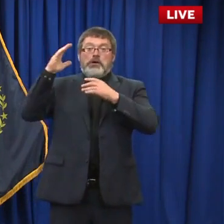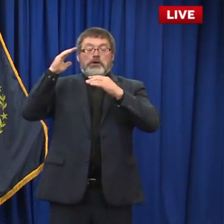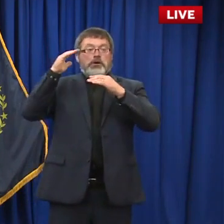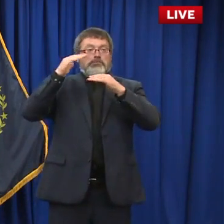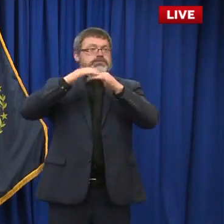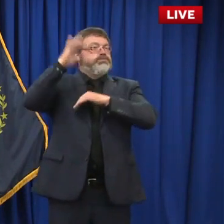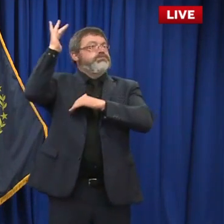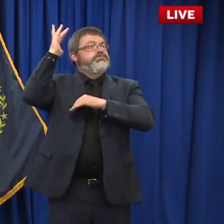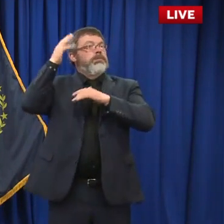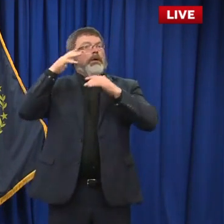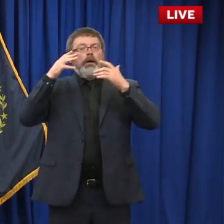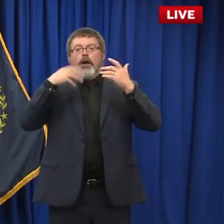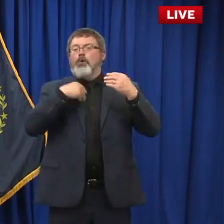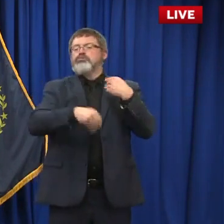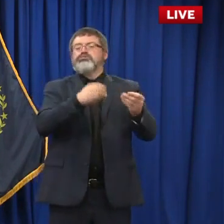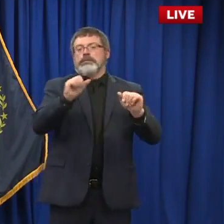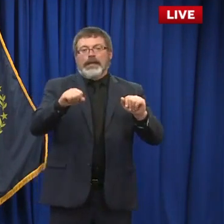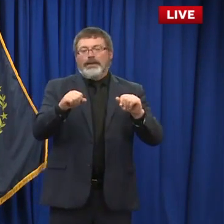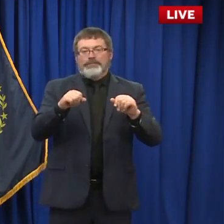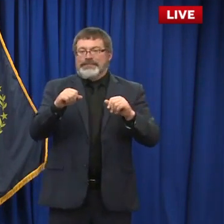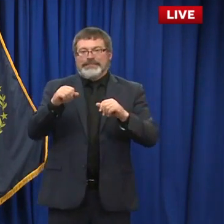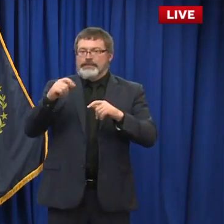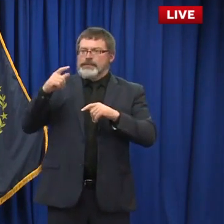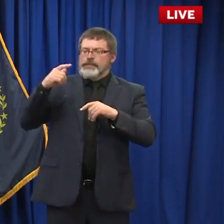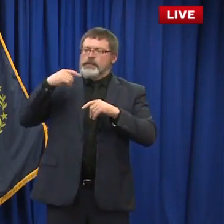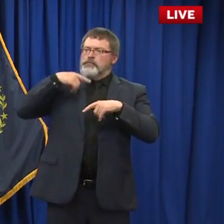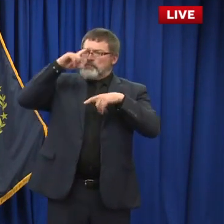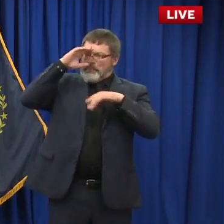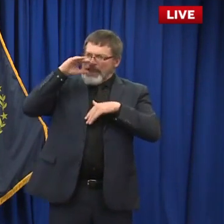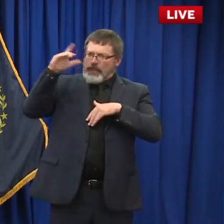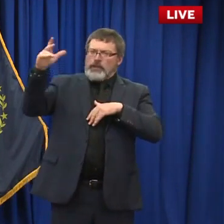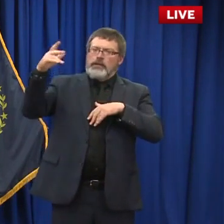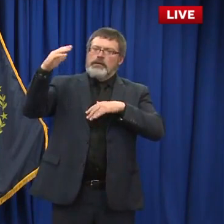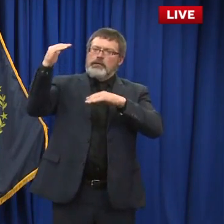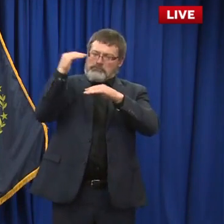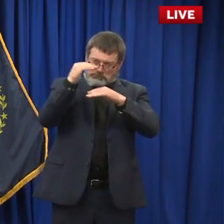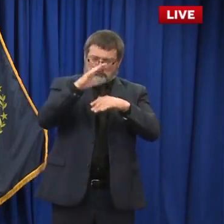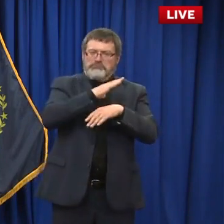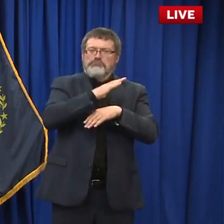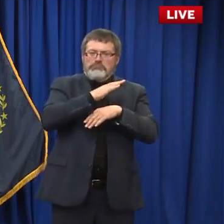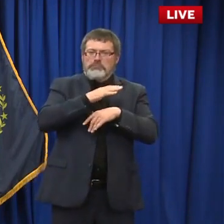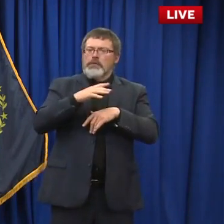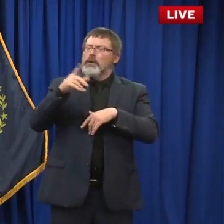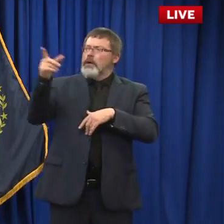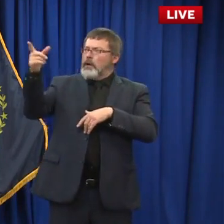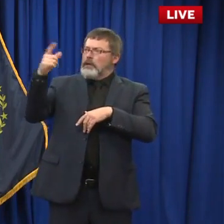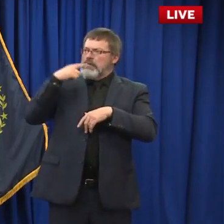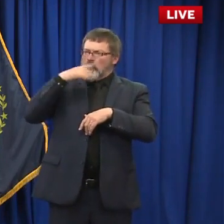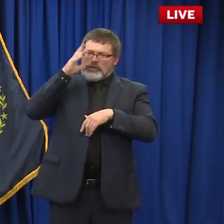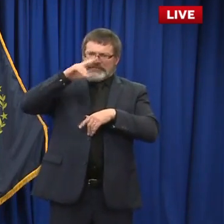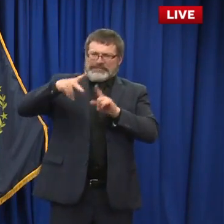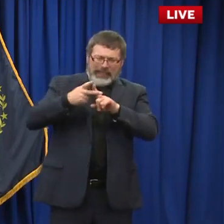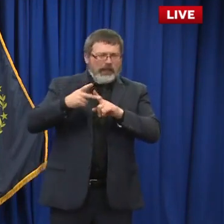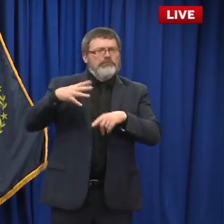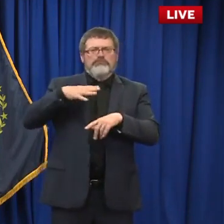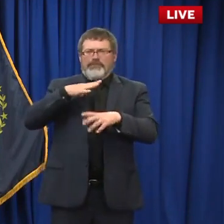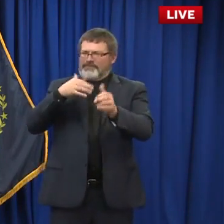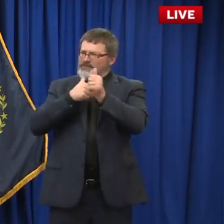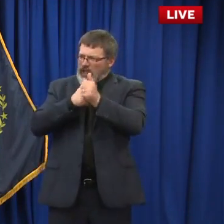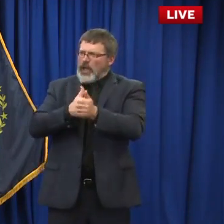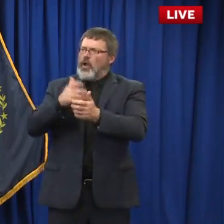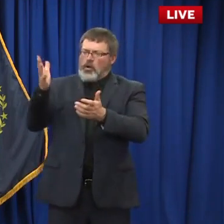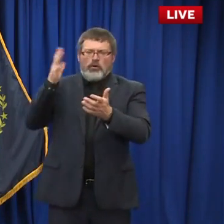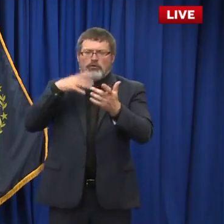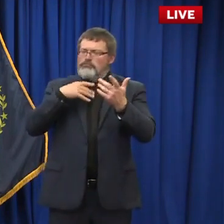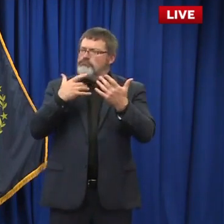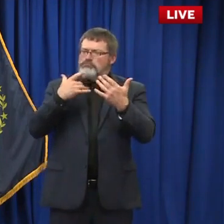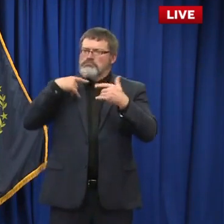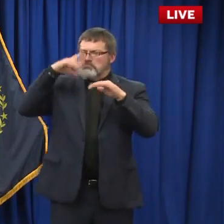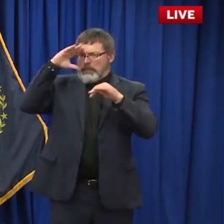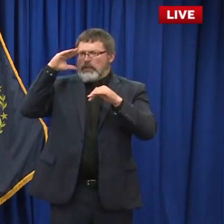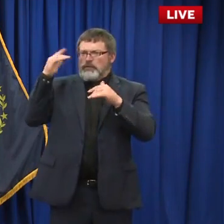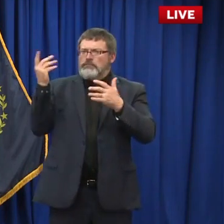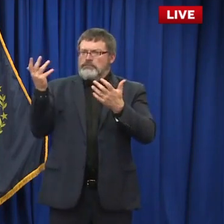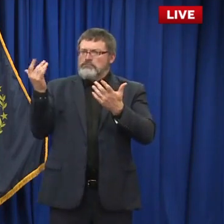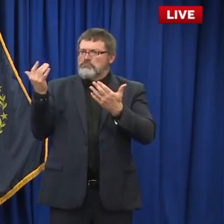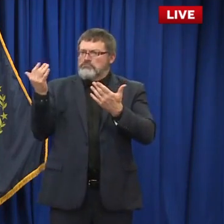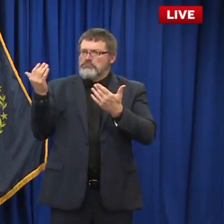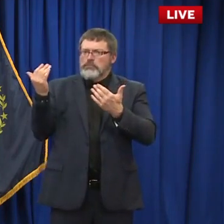DOLLARS IN THE TILL, BUT YOU KNOW, WE'VE BEEN KEEPING BACK A RESERVE FUND EXPECTING THIS NEXT SURGE IN THE FALL, EXPECTING THE NEED AT A LOCALIZED LEVEL TO COME AND WE WANTED TO MAKE SURE